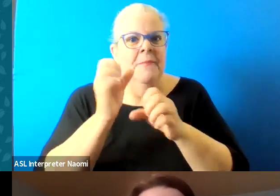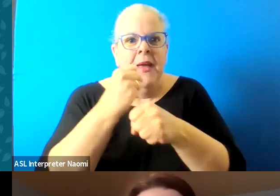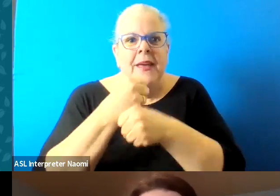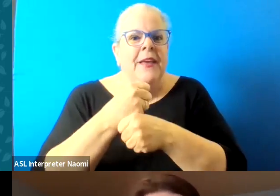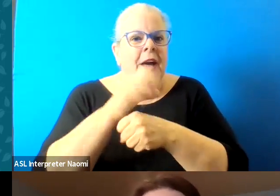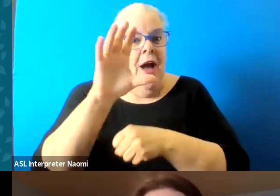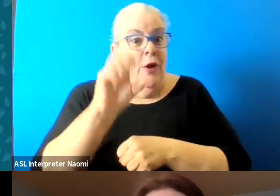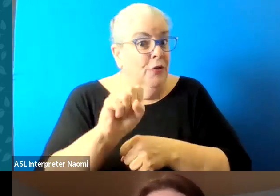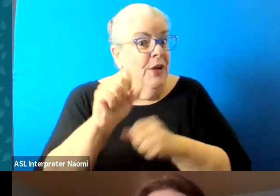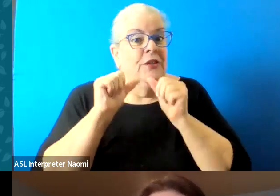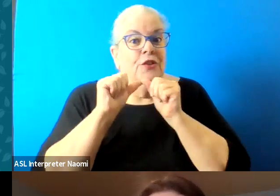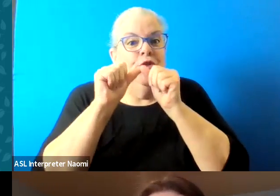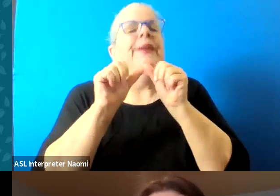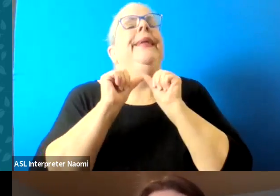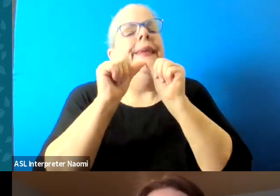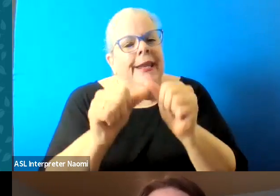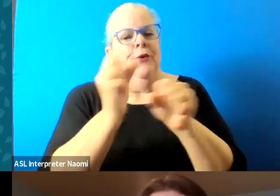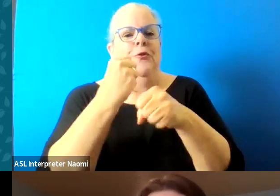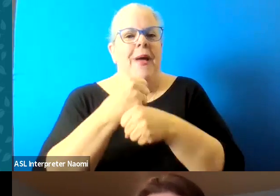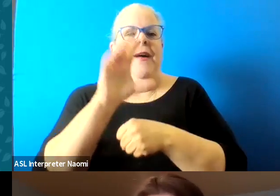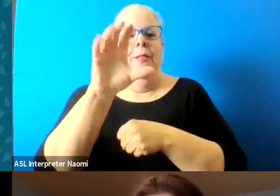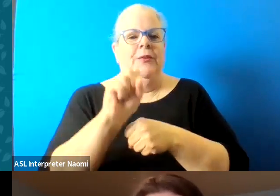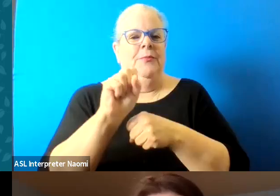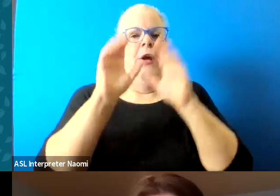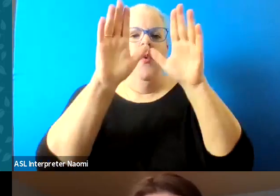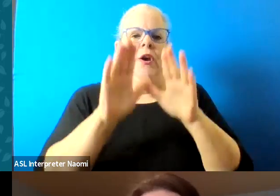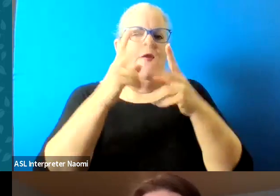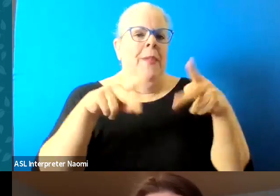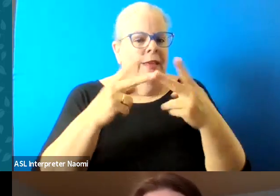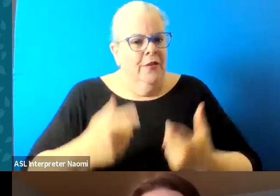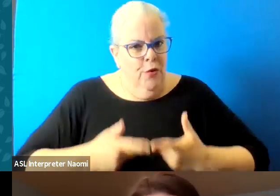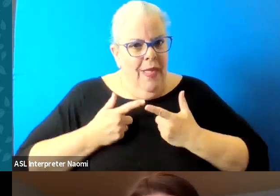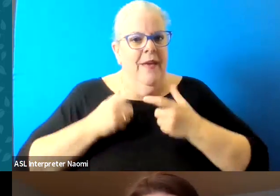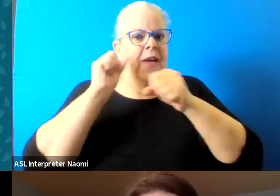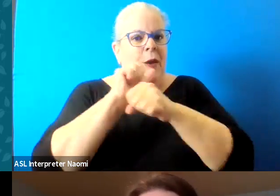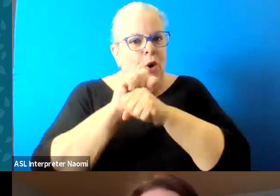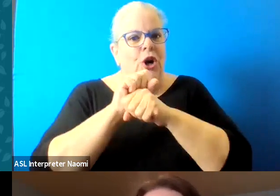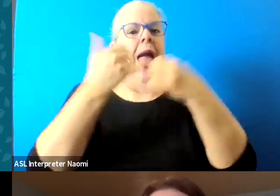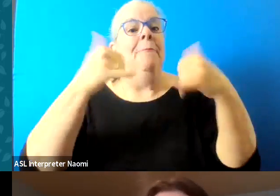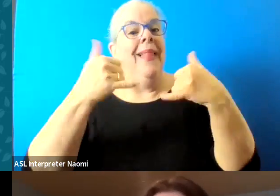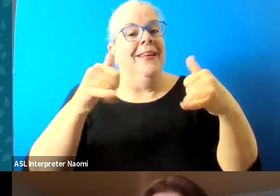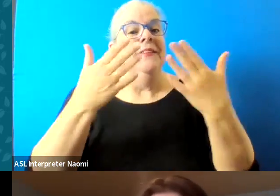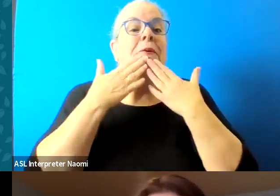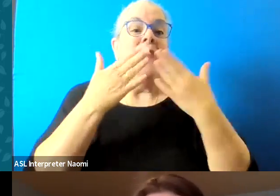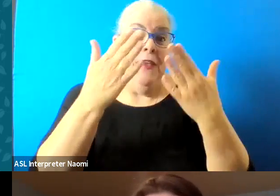continue to make Colorado Springs, such a wonderful town to live and work and play. So thank you guys.